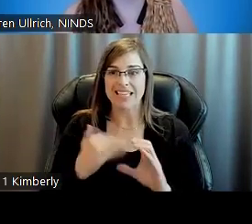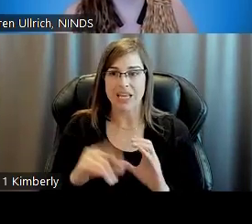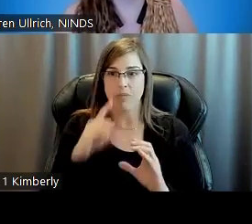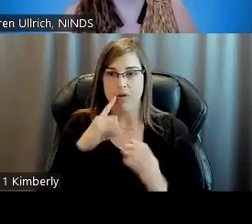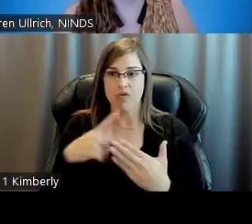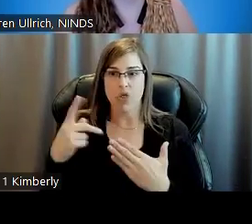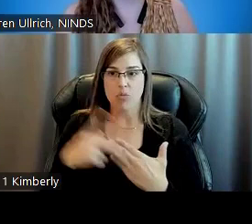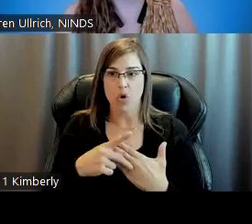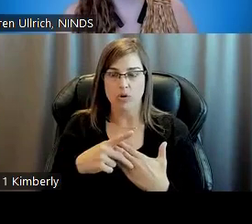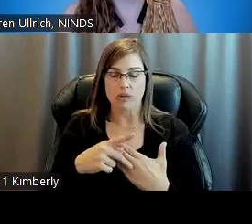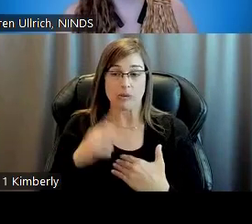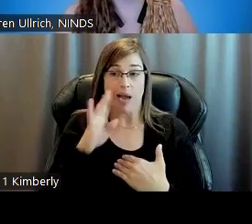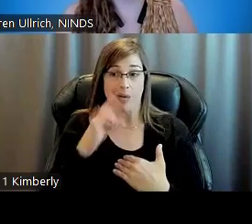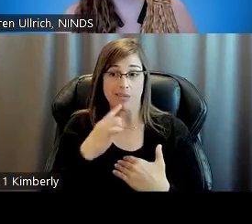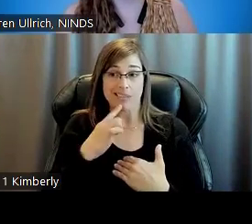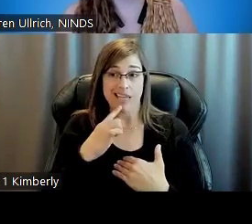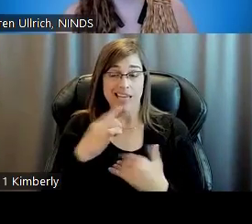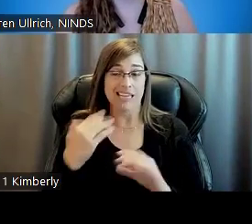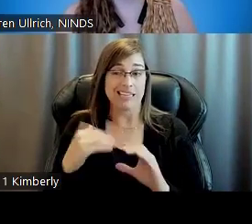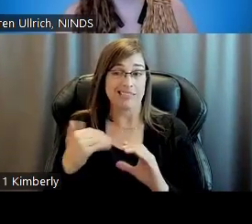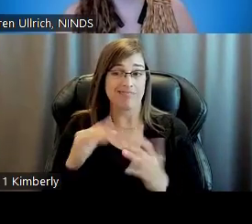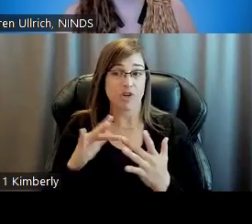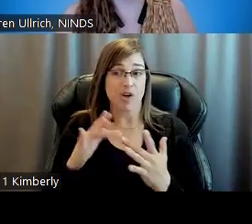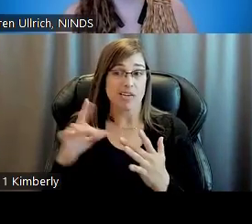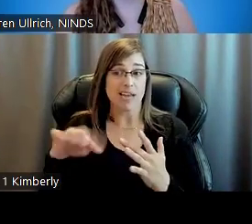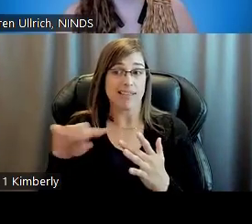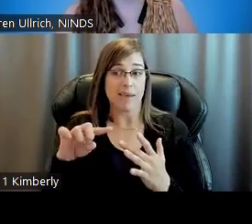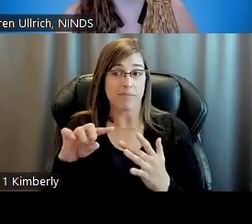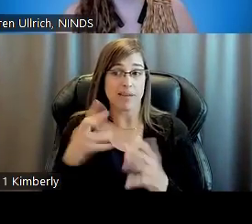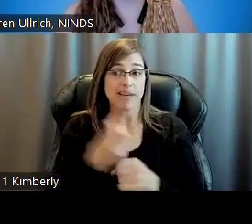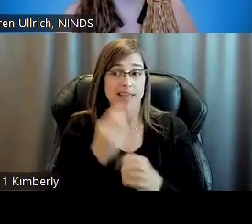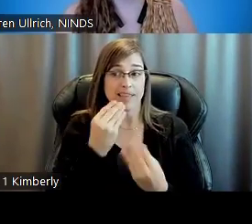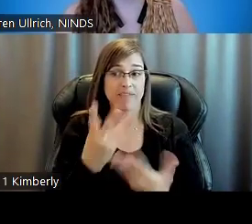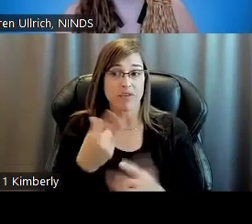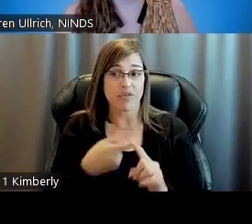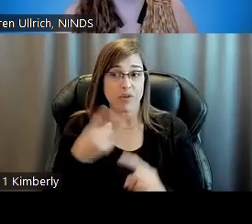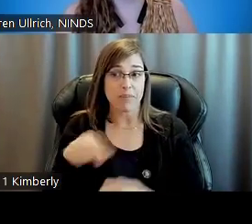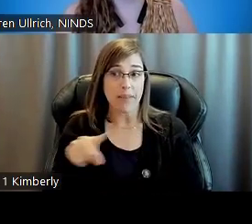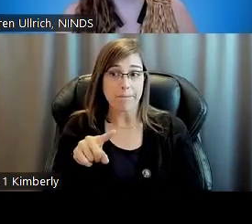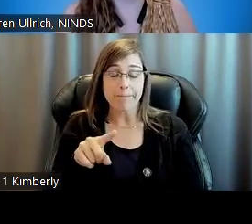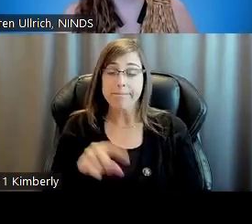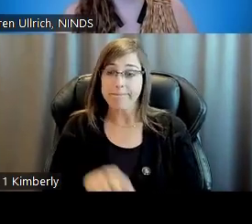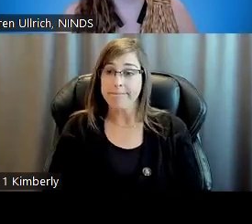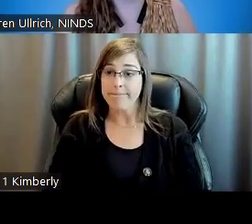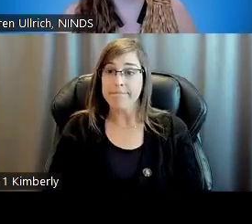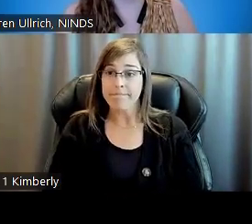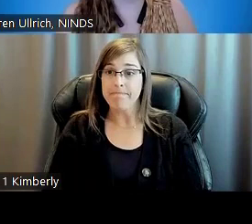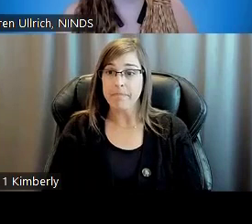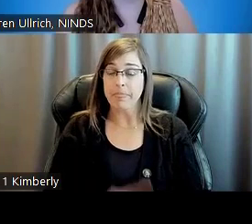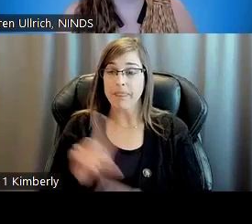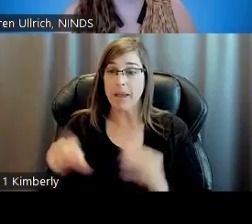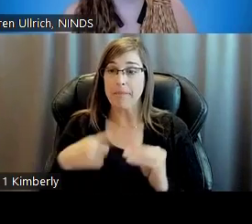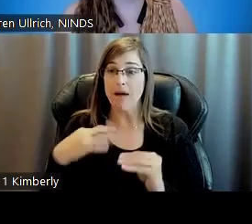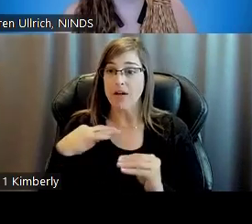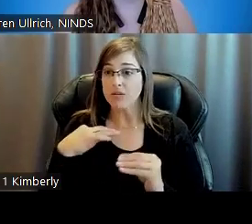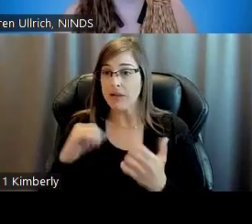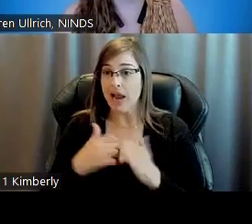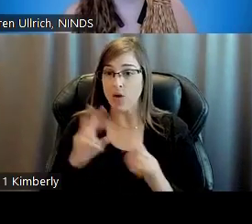So I'd just encourage you to reach out to them and get the information about the eligibility and how to apply.